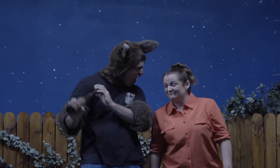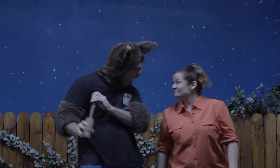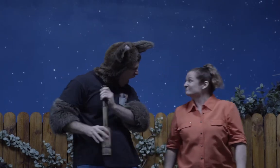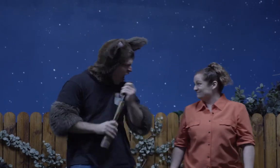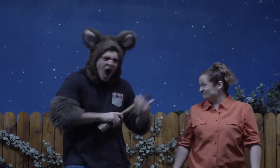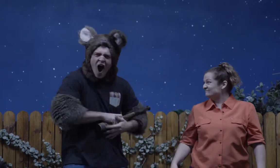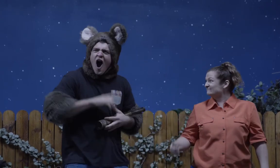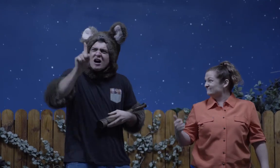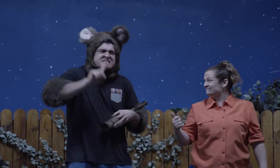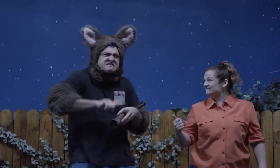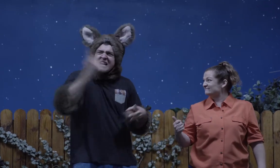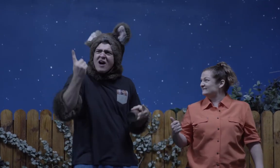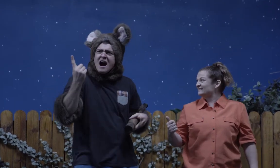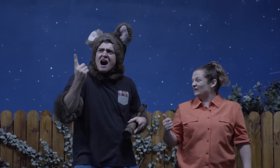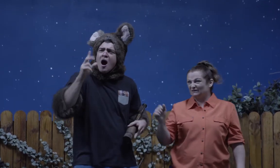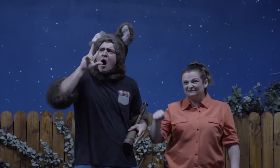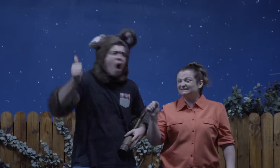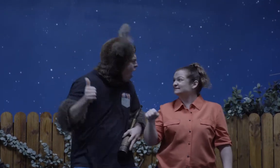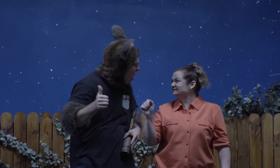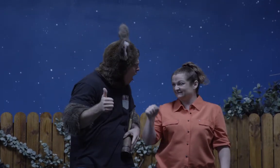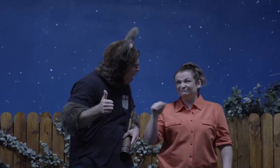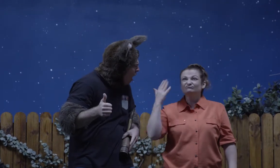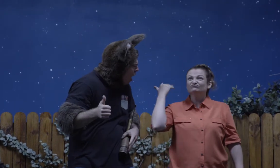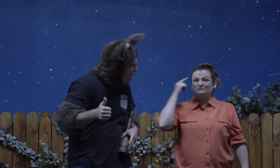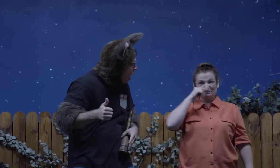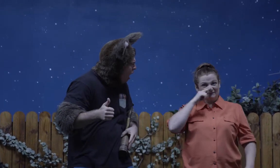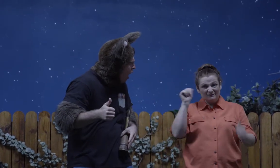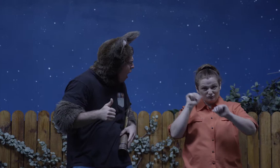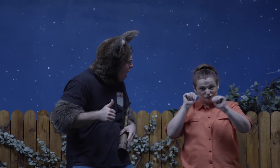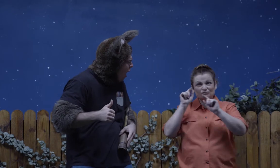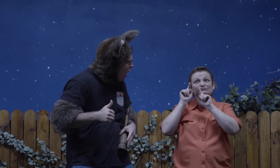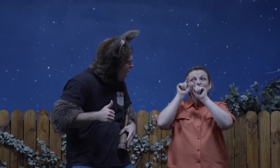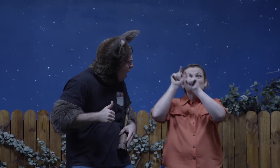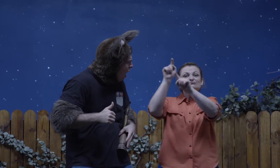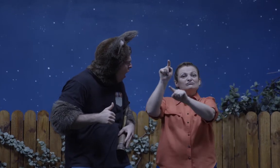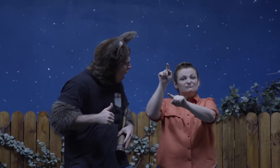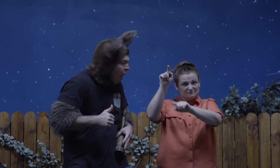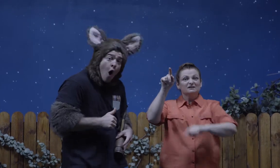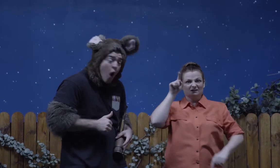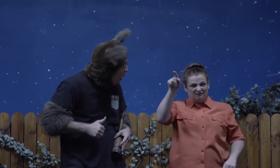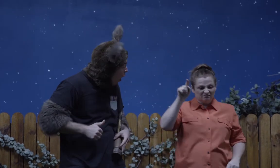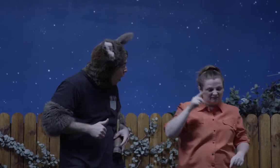Oh! Sally, it looks different. It looks great. People have actually been to the moon,